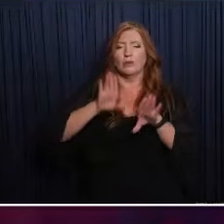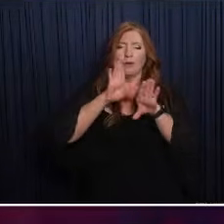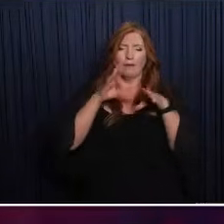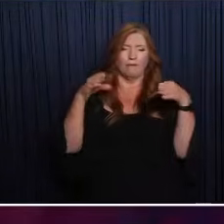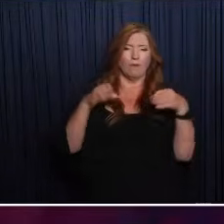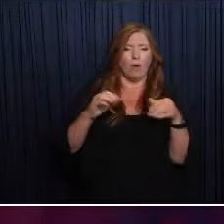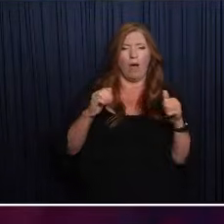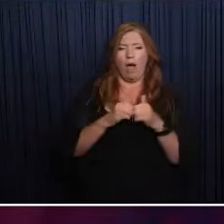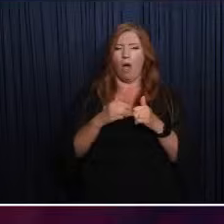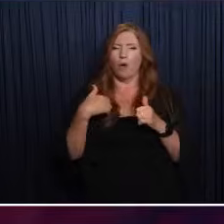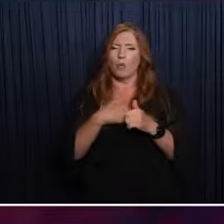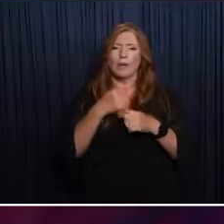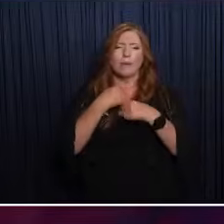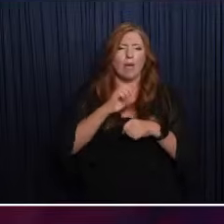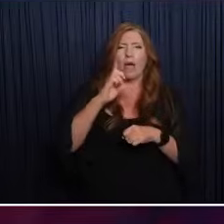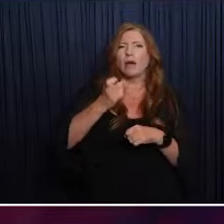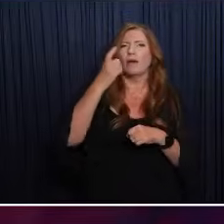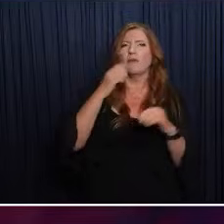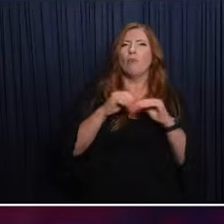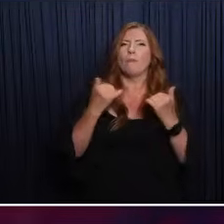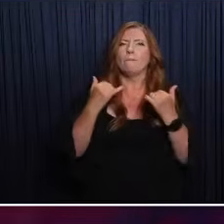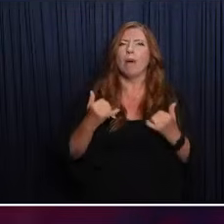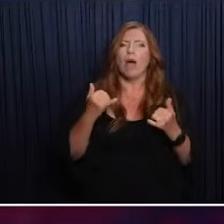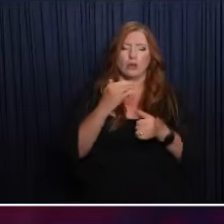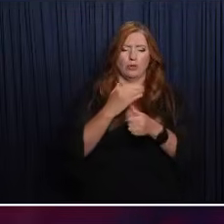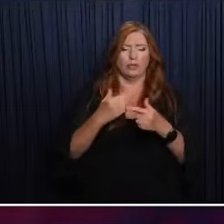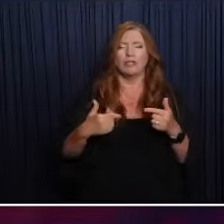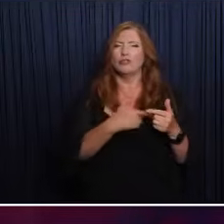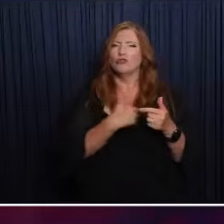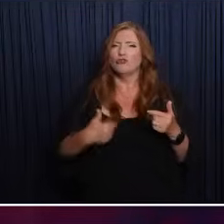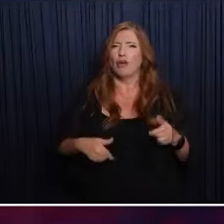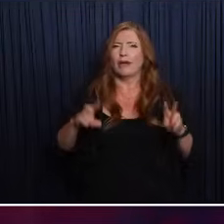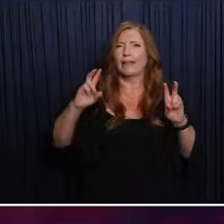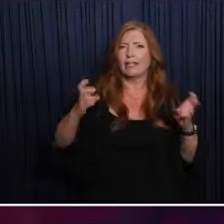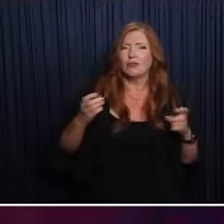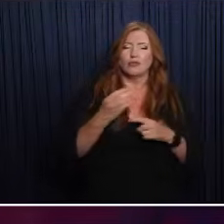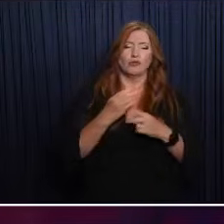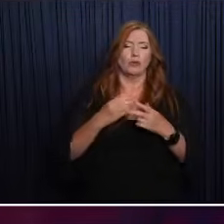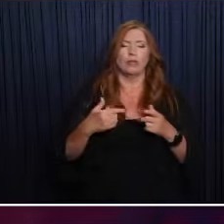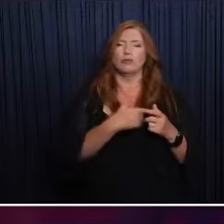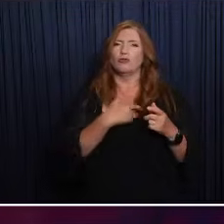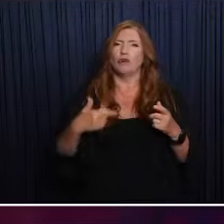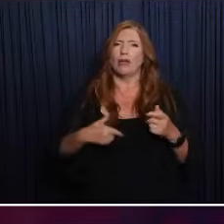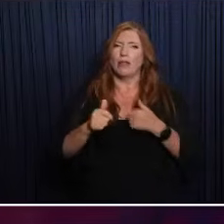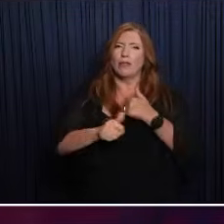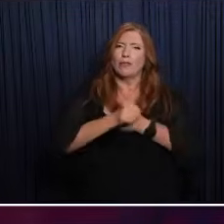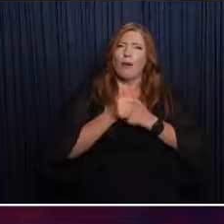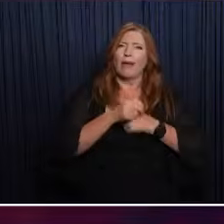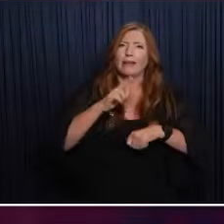100 PRESIDENTIAL WHITE HOUSE FELLOWS TO SERVE THIS NATION, FOCUS ON HOW WE MODERNIZE OUR